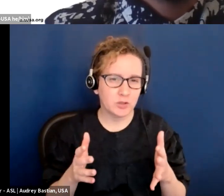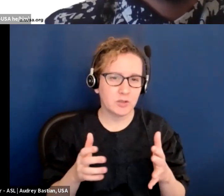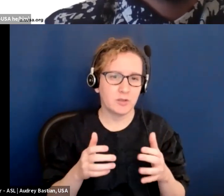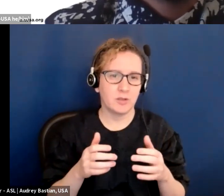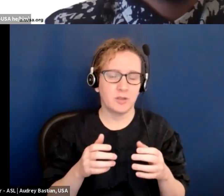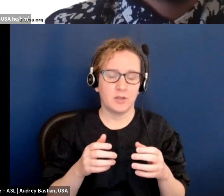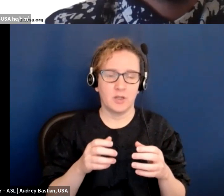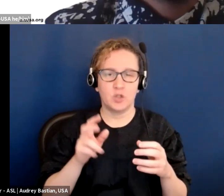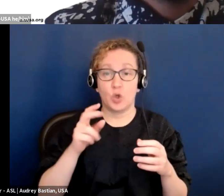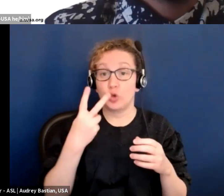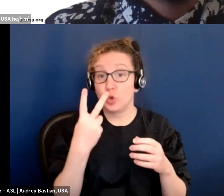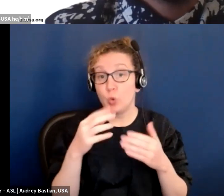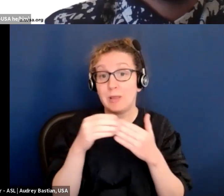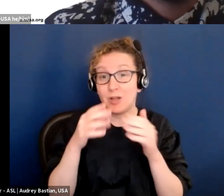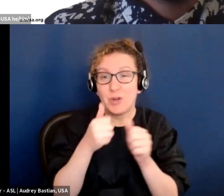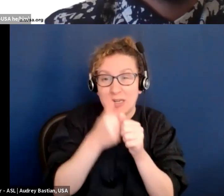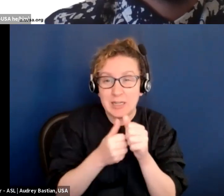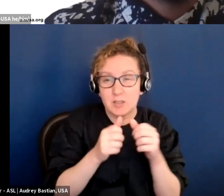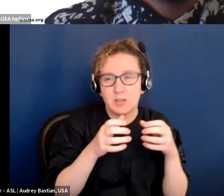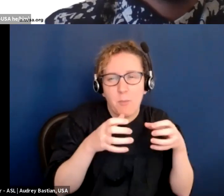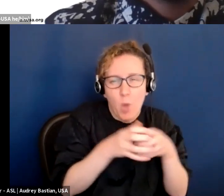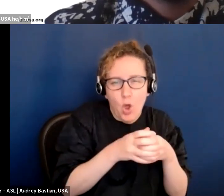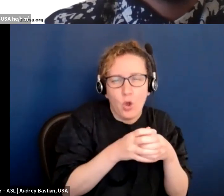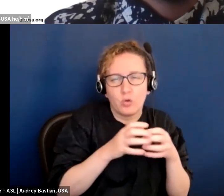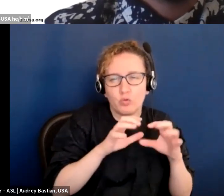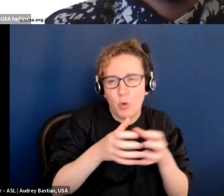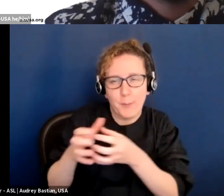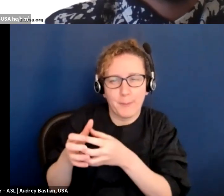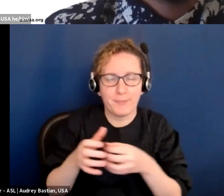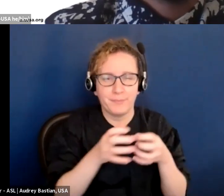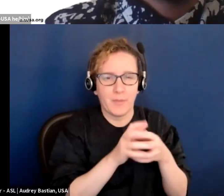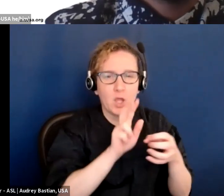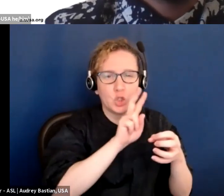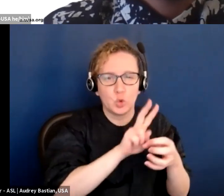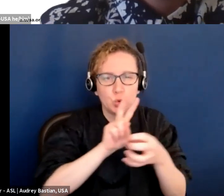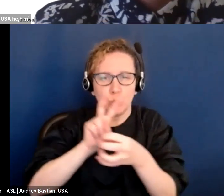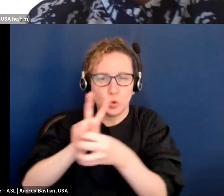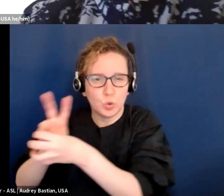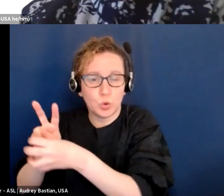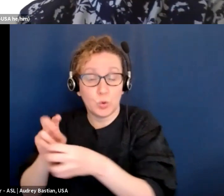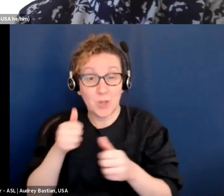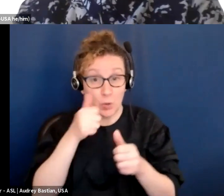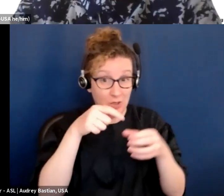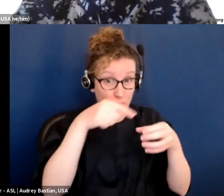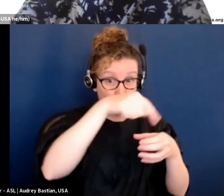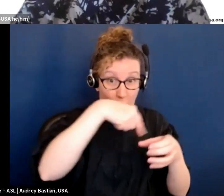group of about 10 youth.